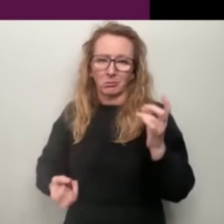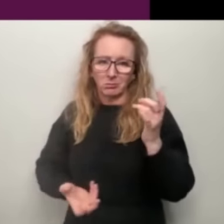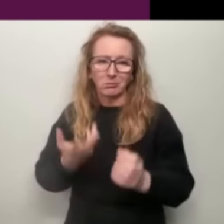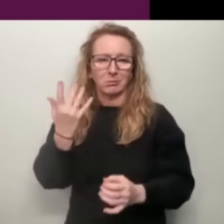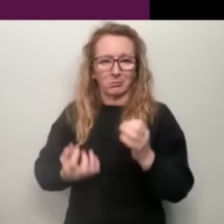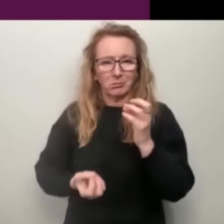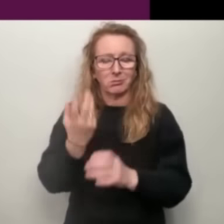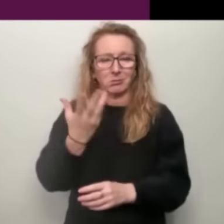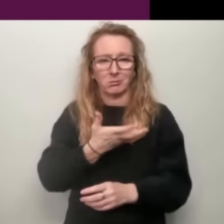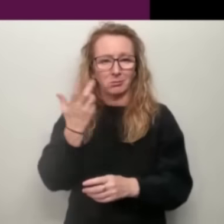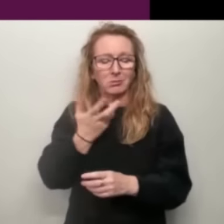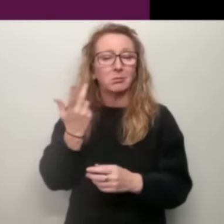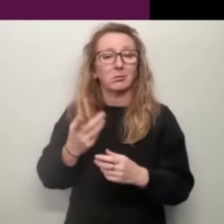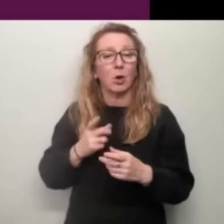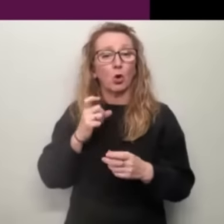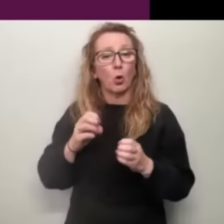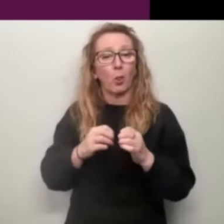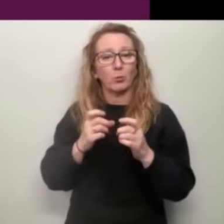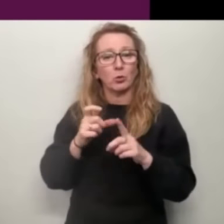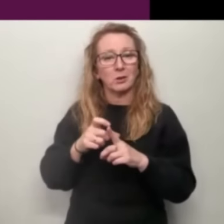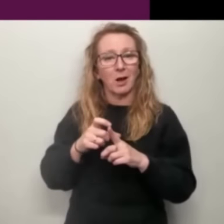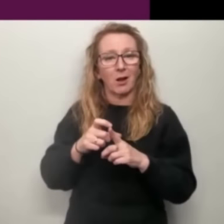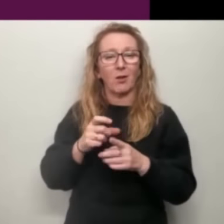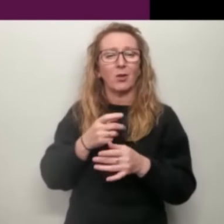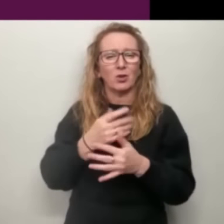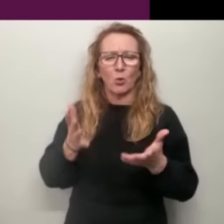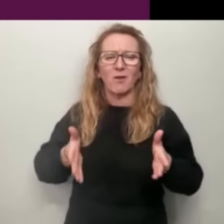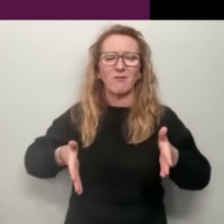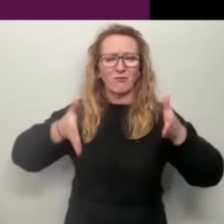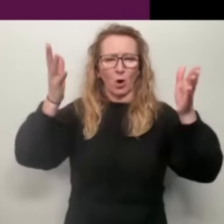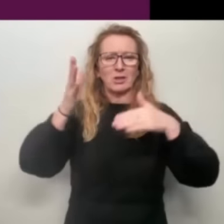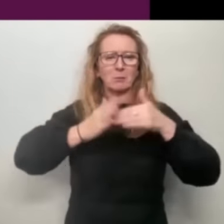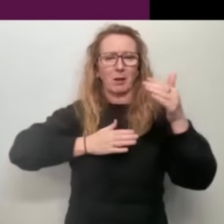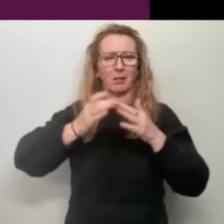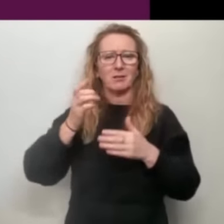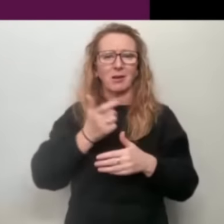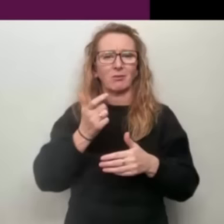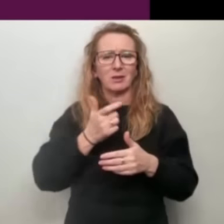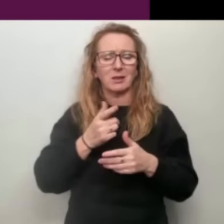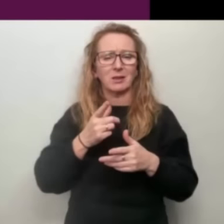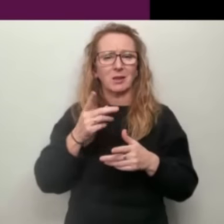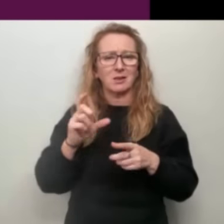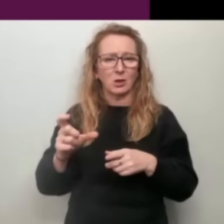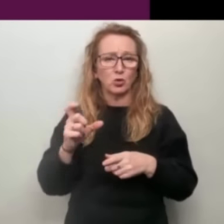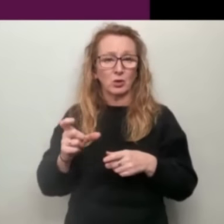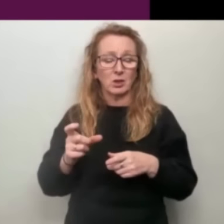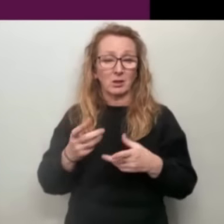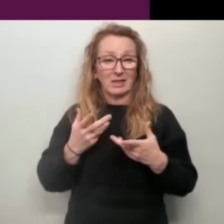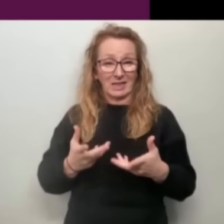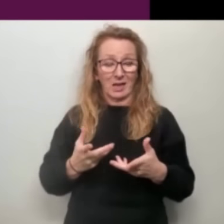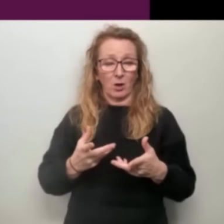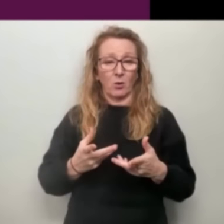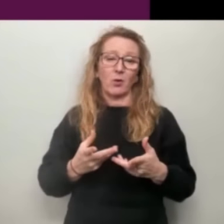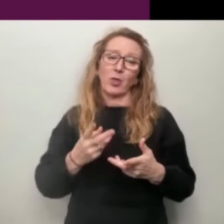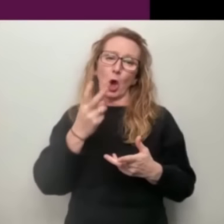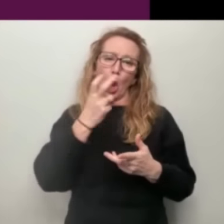At Coalbrookdale, there were several furnaces built in the 17th century and one of them known today as the old furnace more properly.